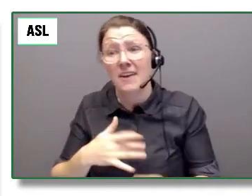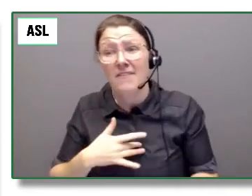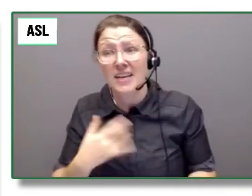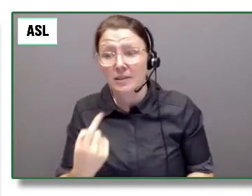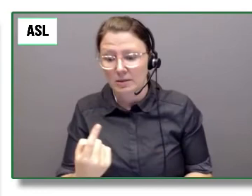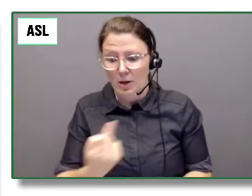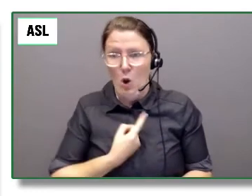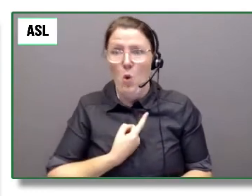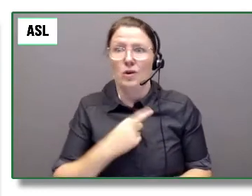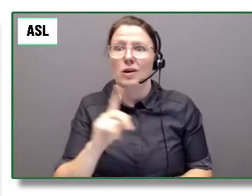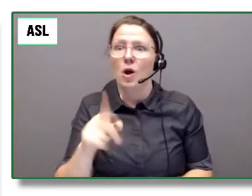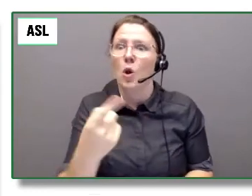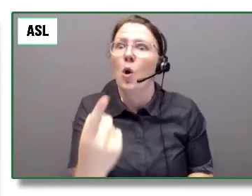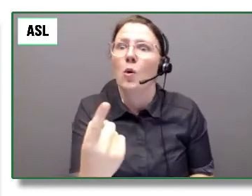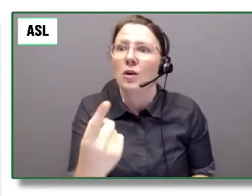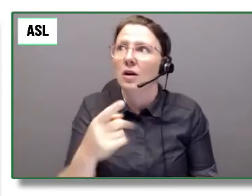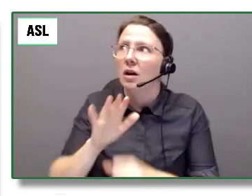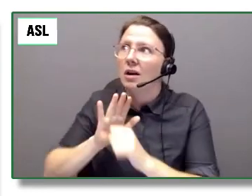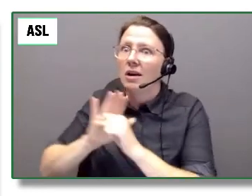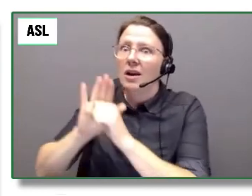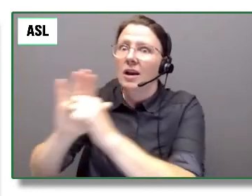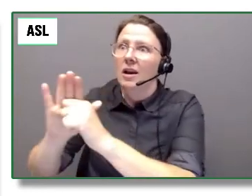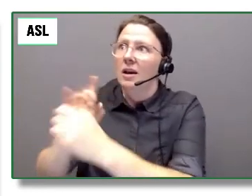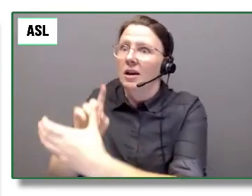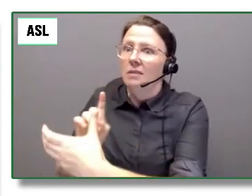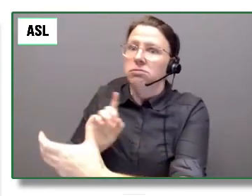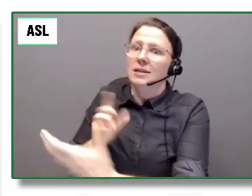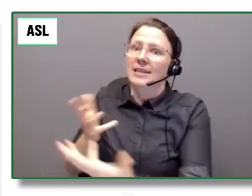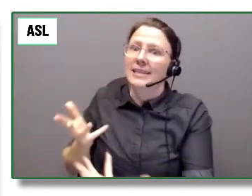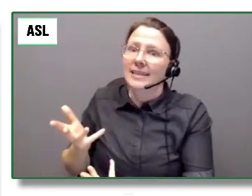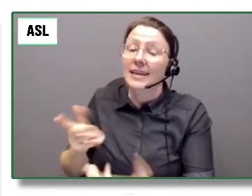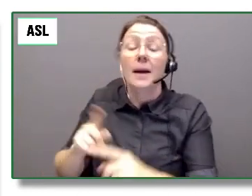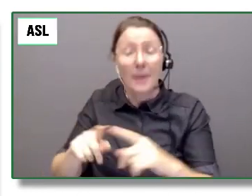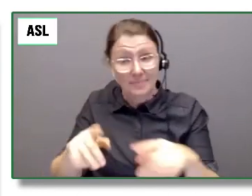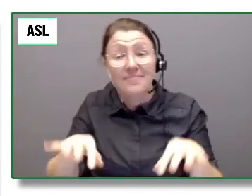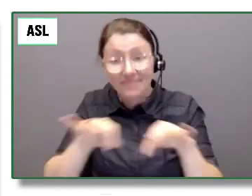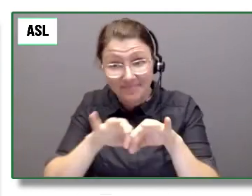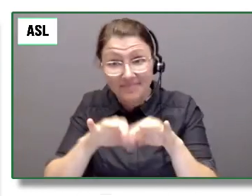Because it matters. And whether you share a review on Access Now or you show up at